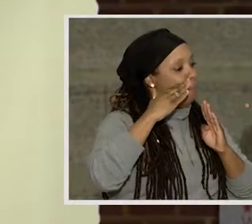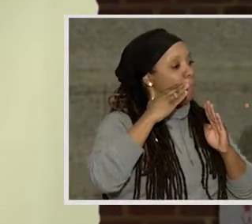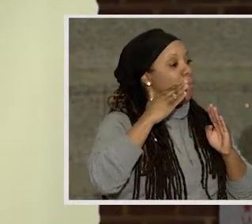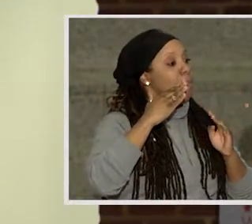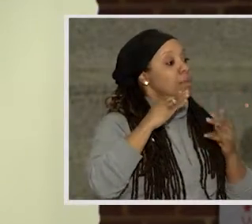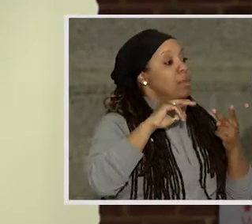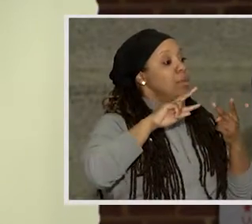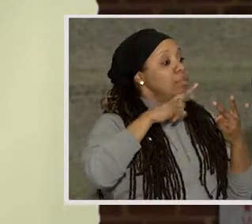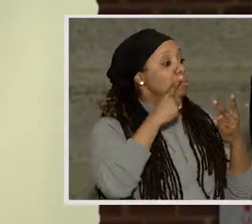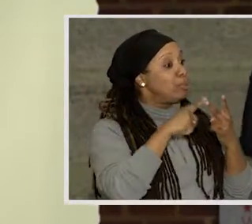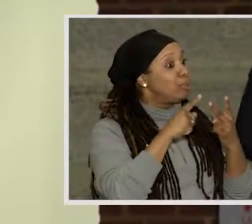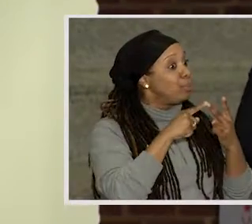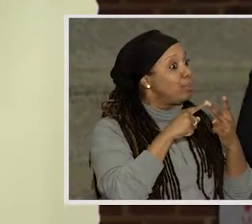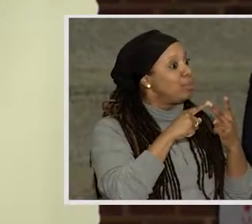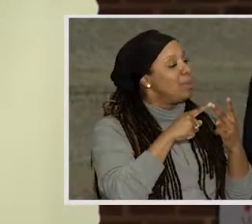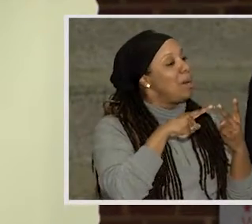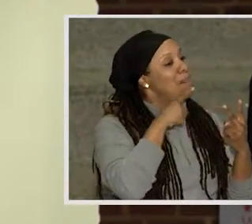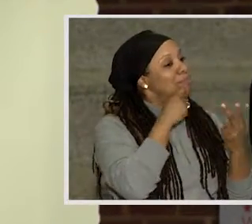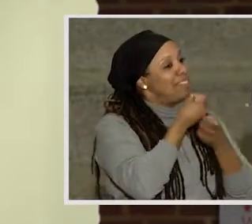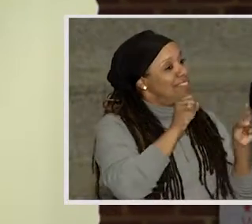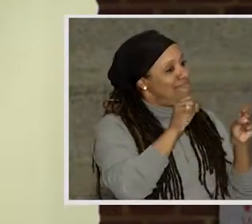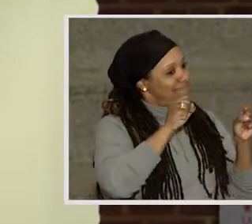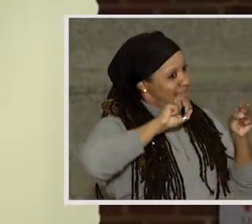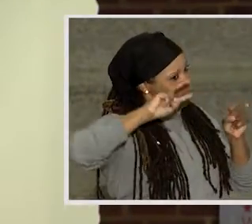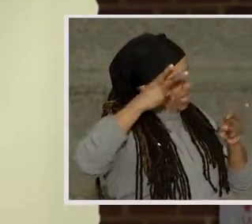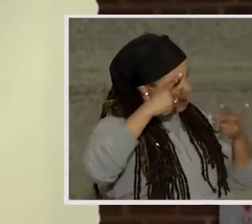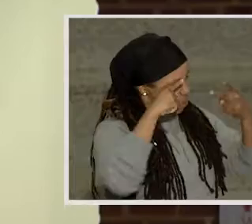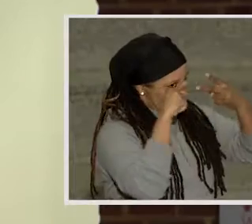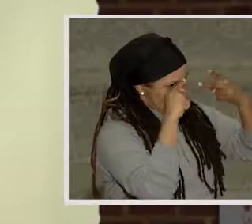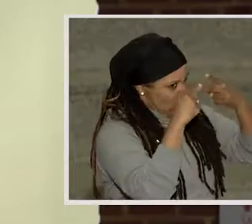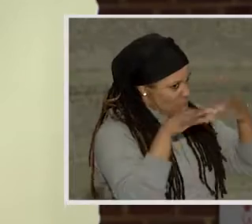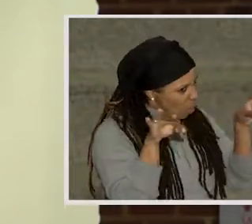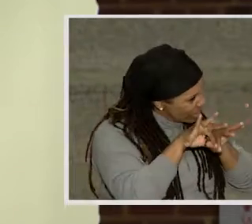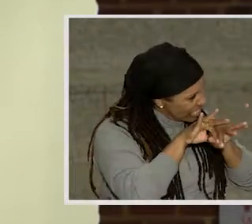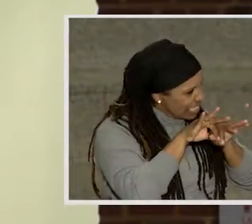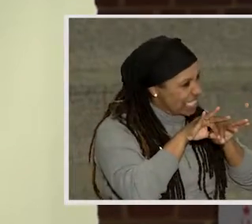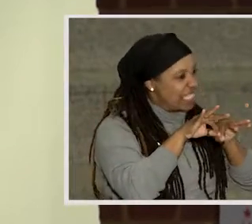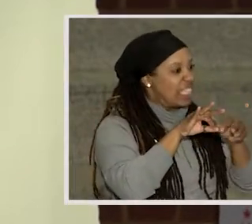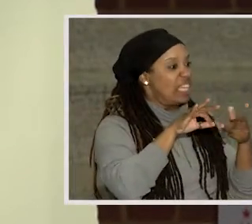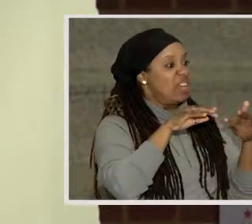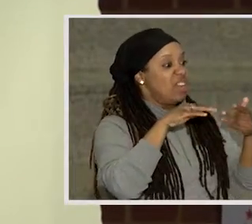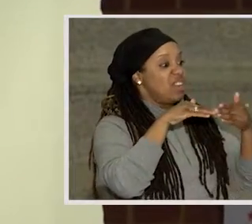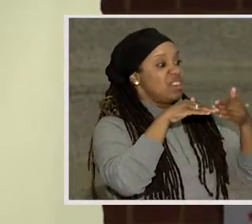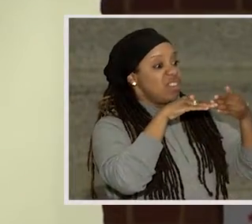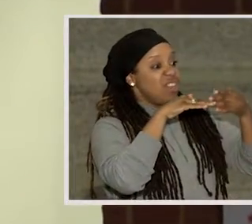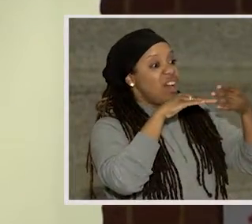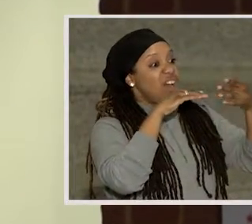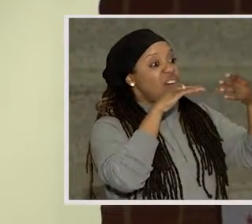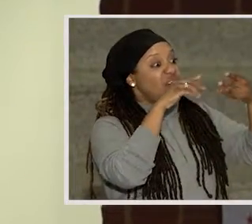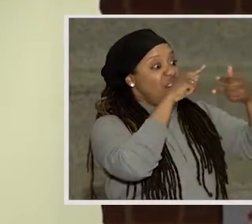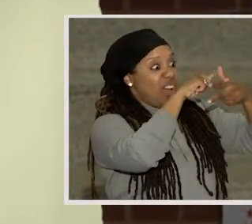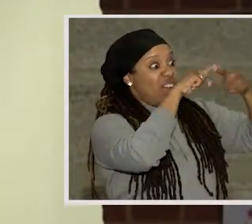YOU DON'T NECESSARILY NEED MY MORE BUT BEST PRACTICES SHOULD BE EMPLOYED TO LOWER THE CRIME RATE BUT AS FAR AS FUNDING WE'RE GOOD.